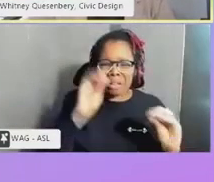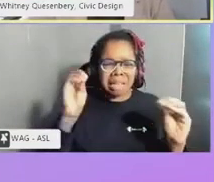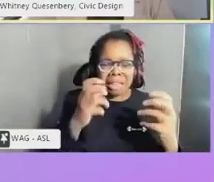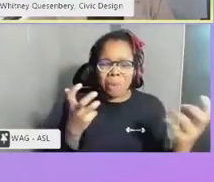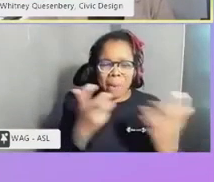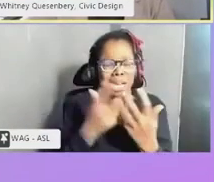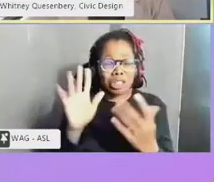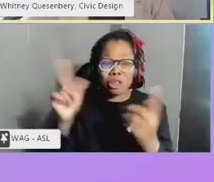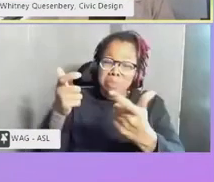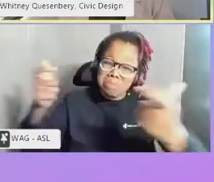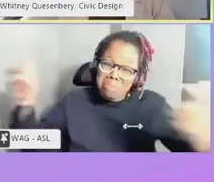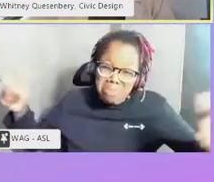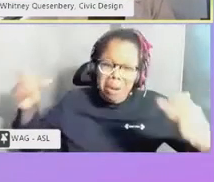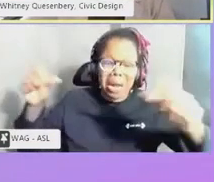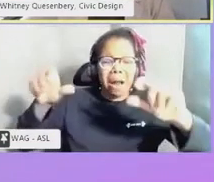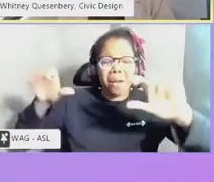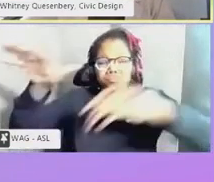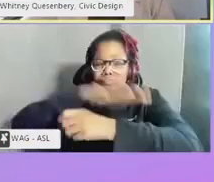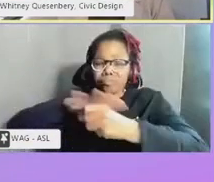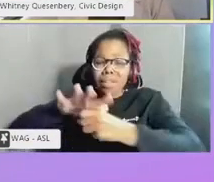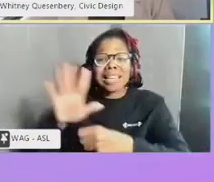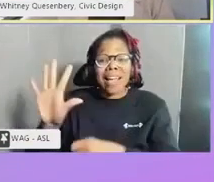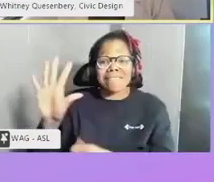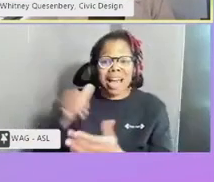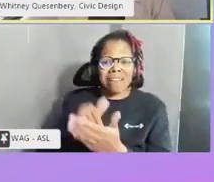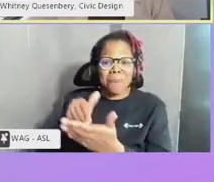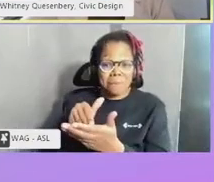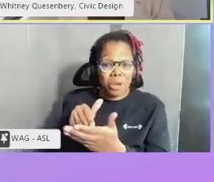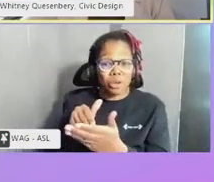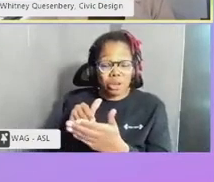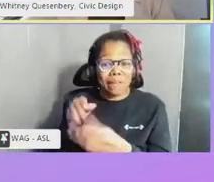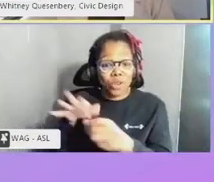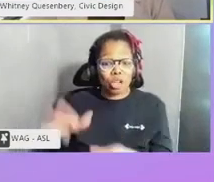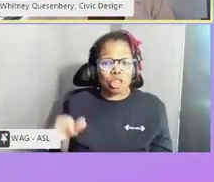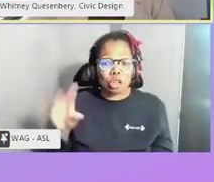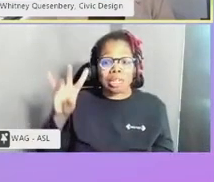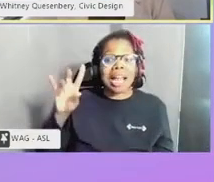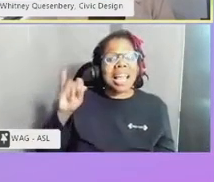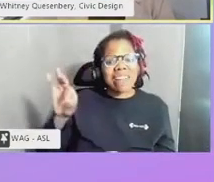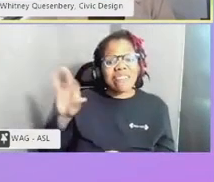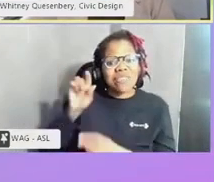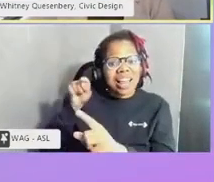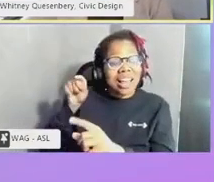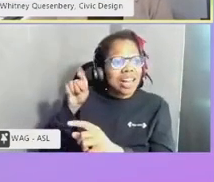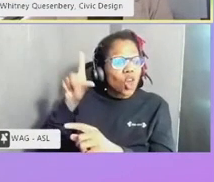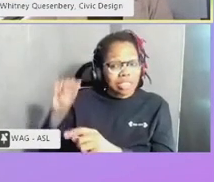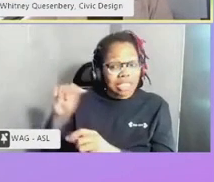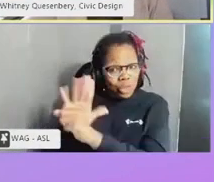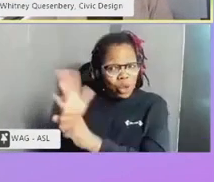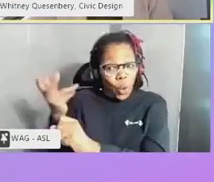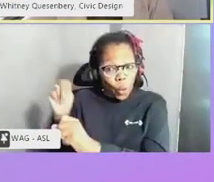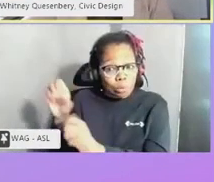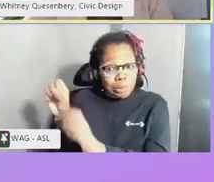punch cards and started looking at what they could buy and decided that nothing would serve a jurisdiction as large as they